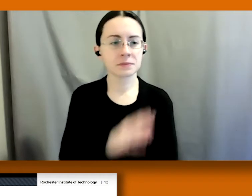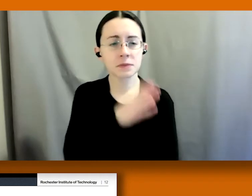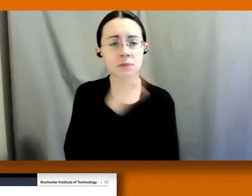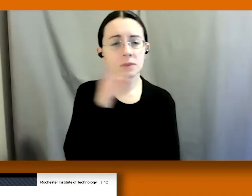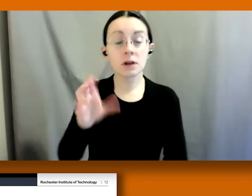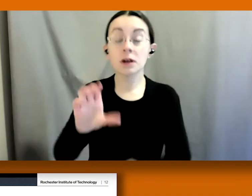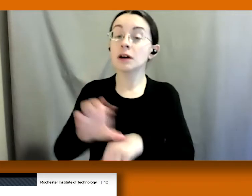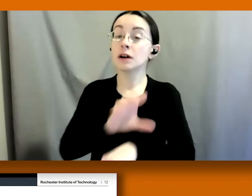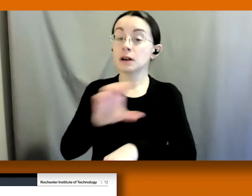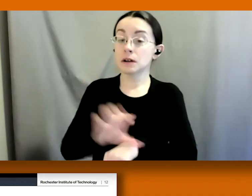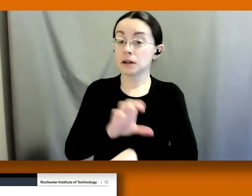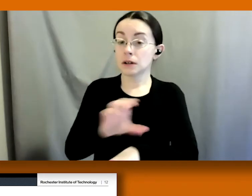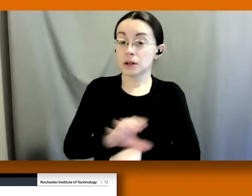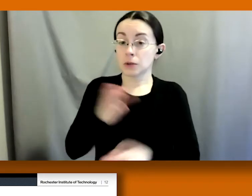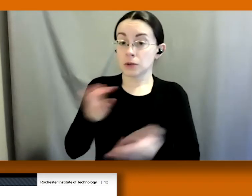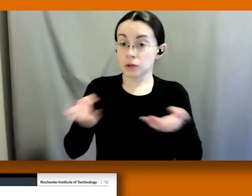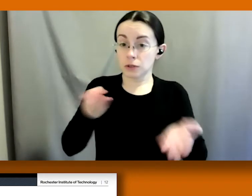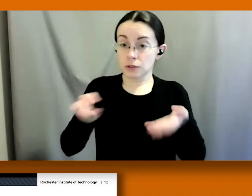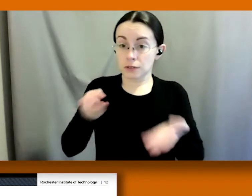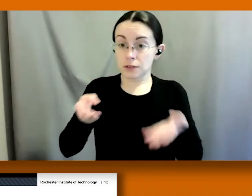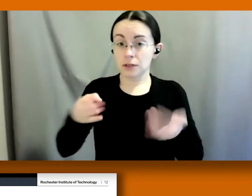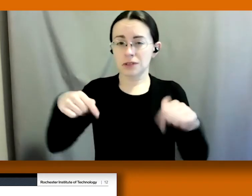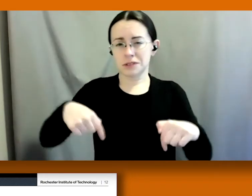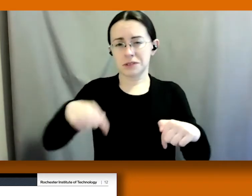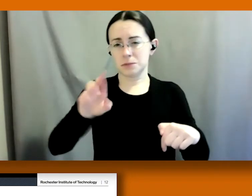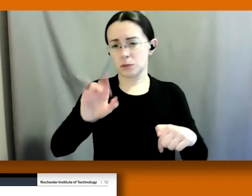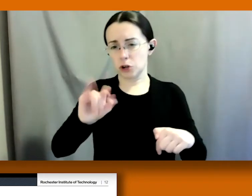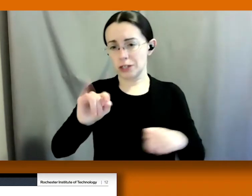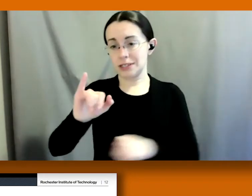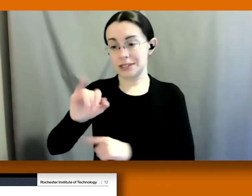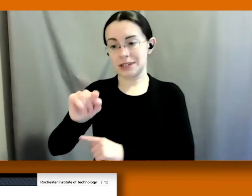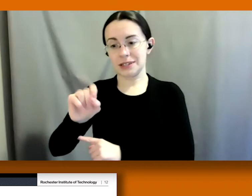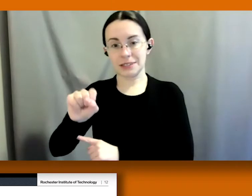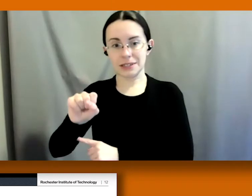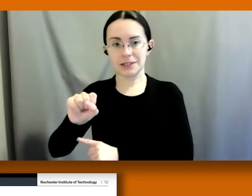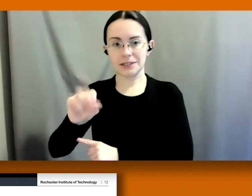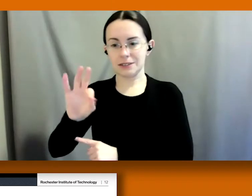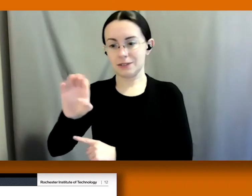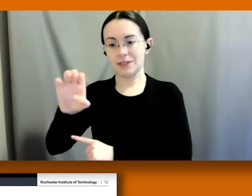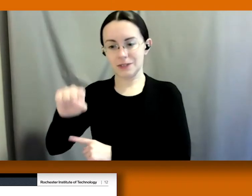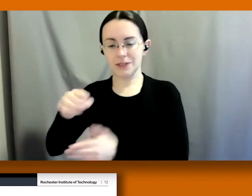RIT ITS fees, um, can go in here,